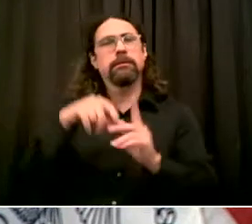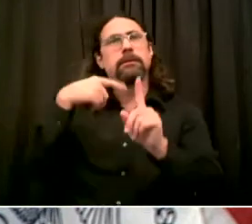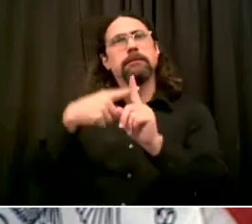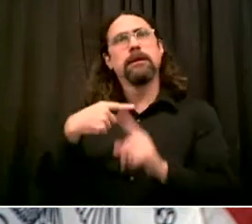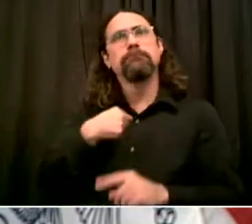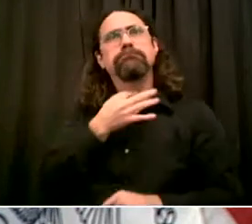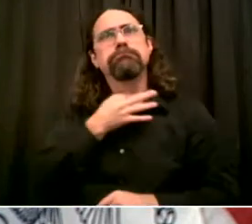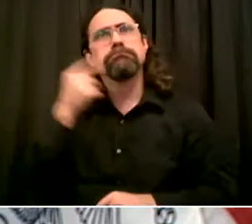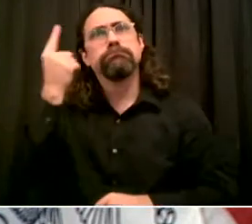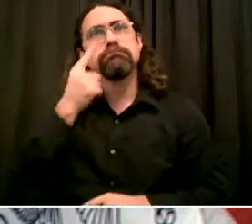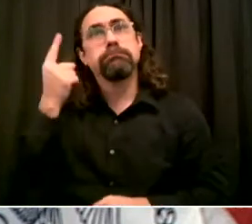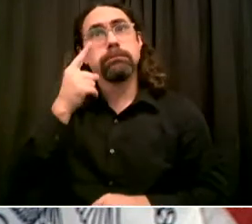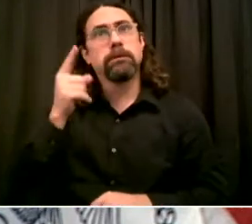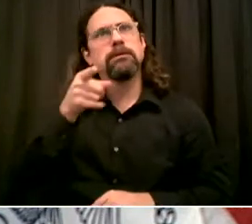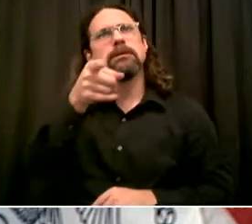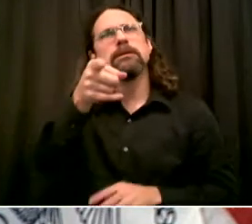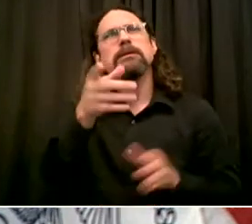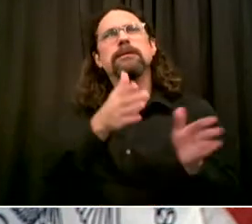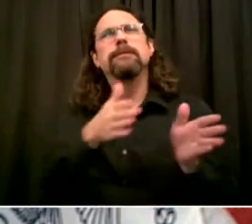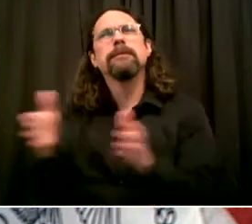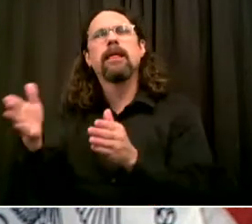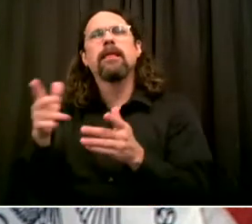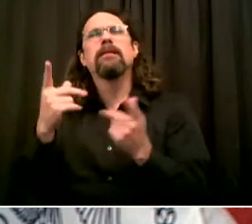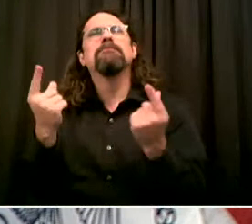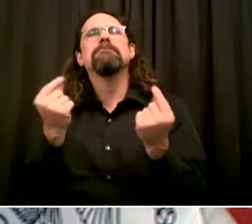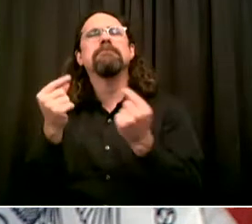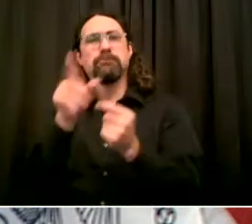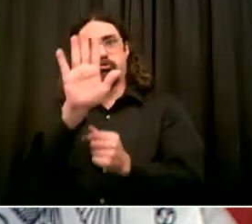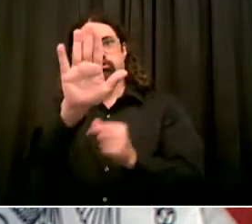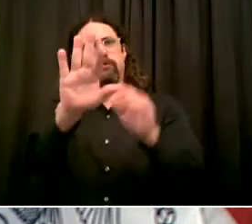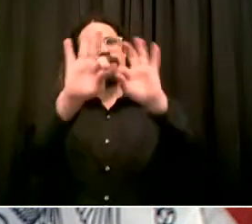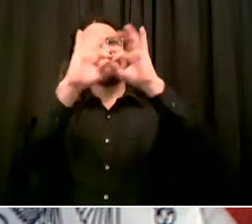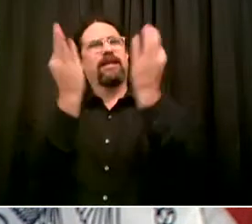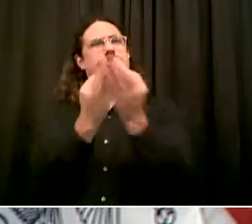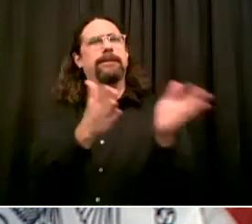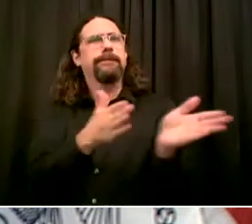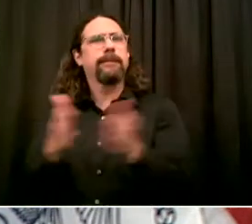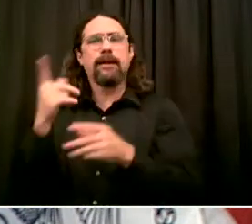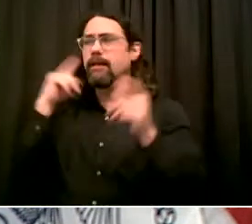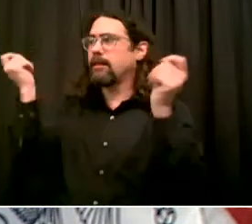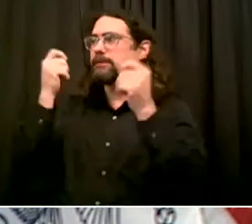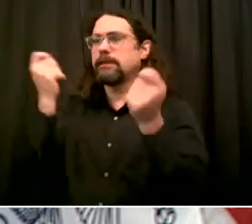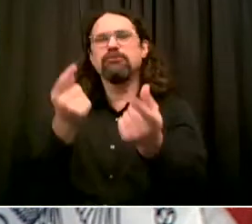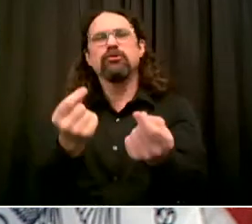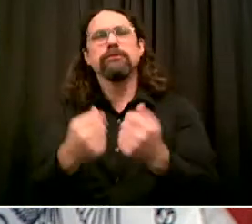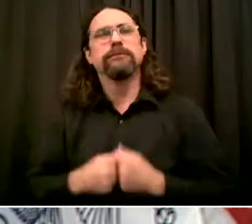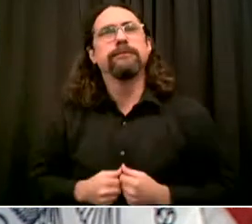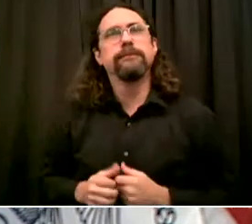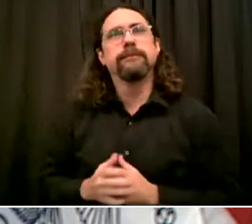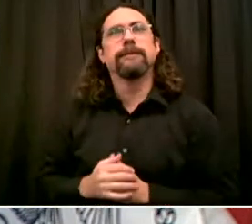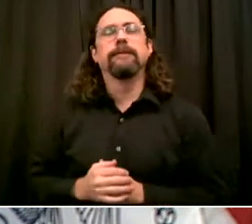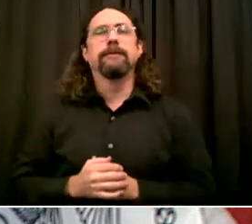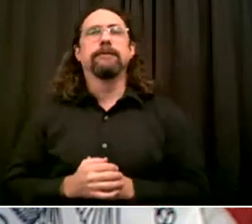TO DO ONE POINT OFF THE PREVIOUUS QUESTION YOU ASKED. VERY IMPORTANT ORSTY HERE AND A GOOD STORY THAT, NATIONAL AREAS OF F ROBOKLYN AND D